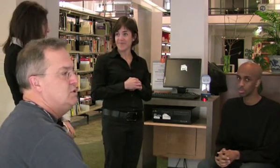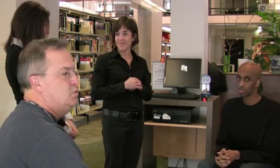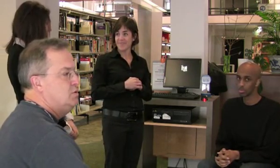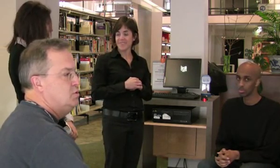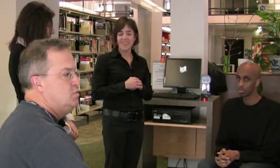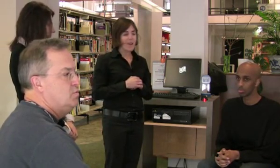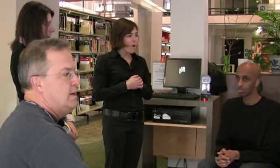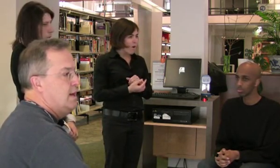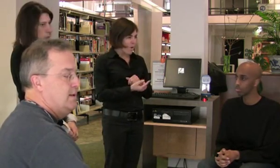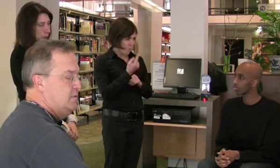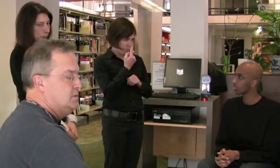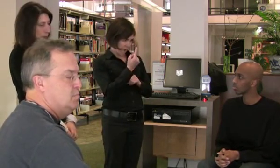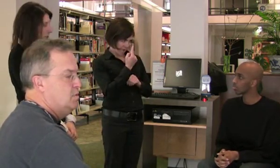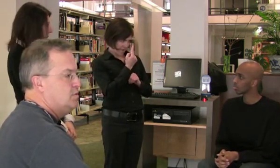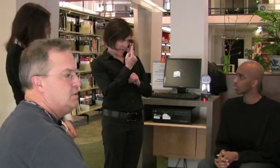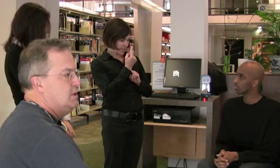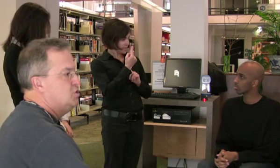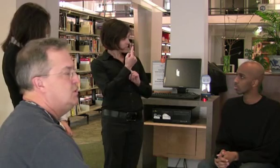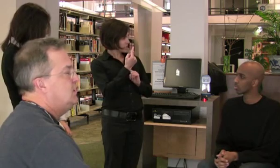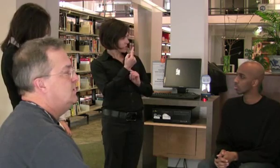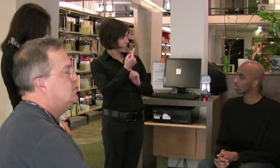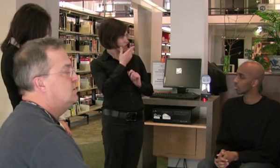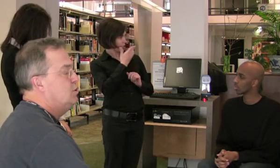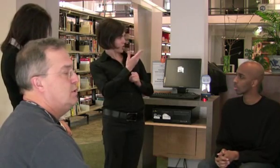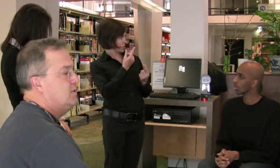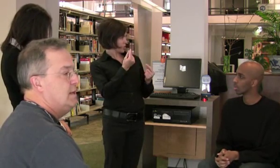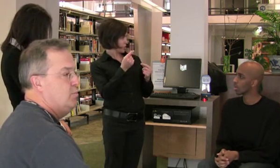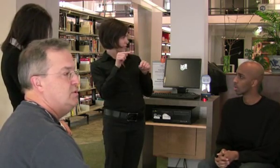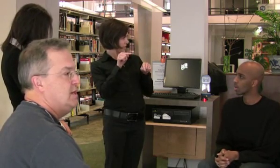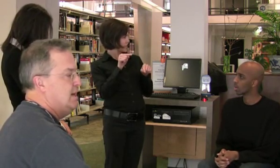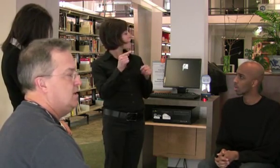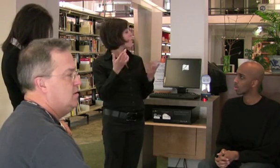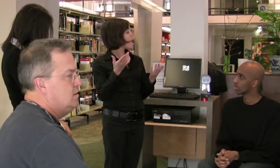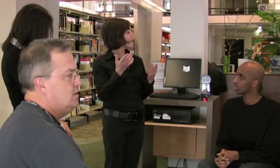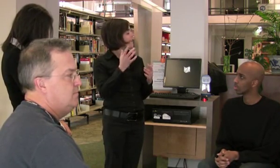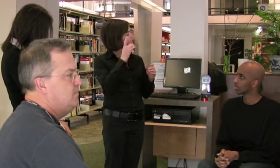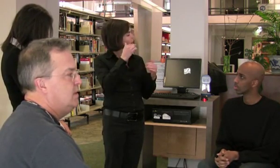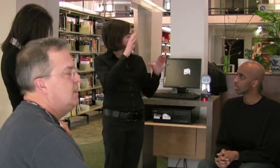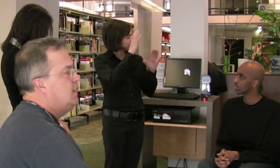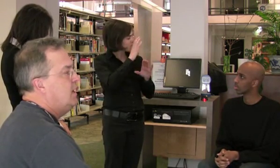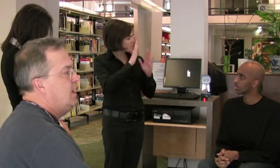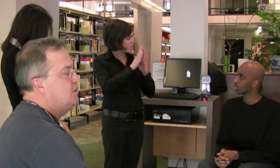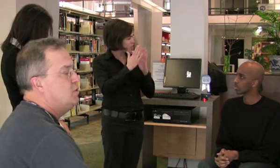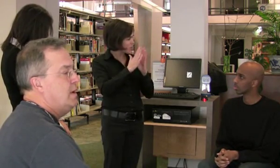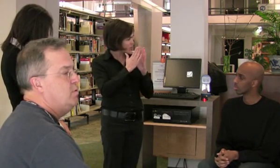Whatever they want. That is what the computers are for.